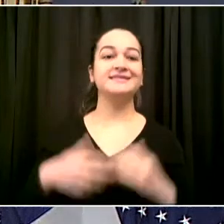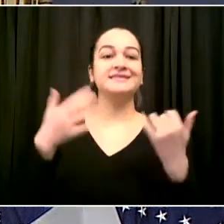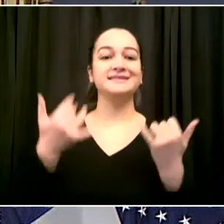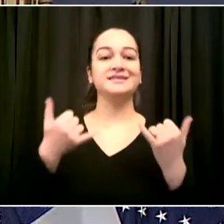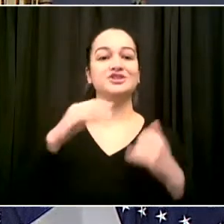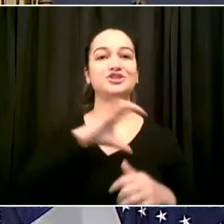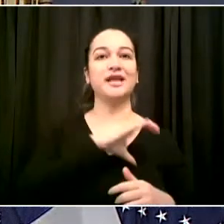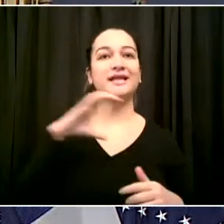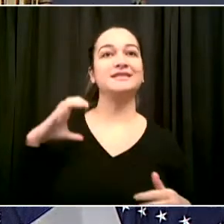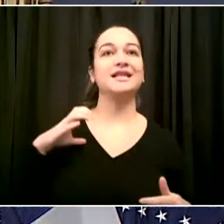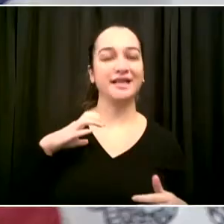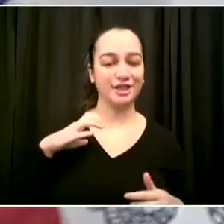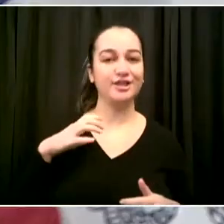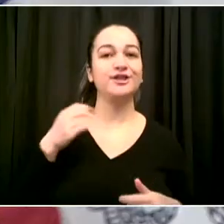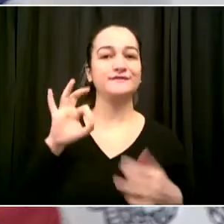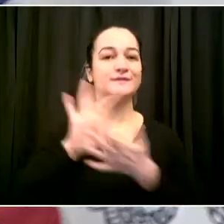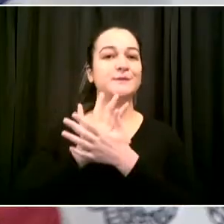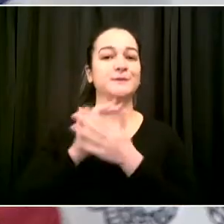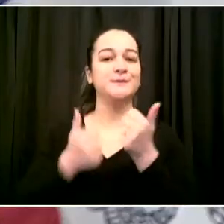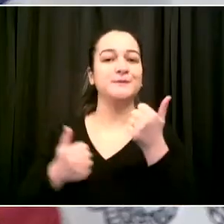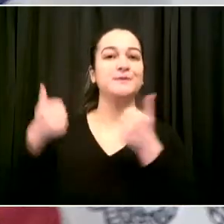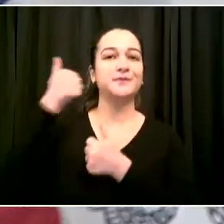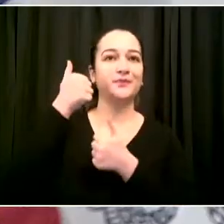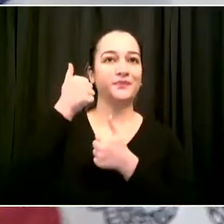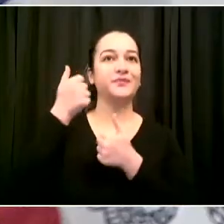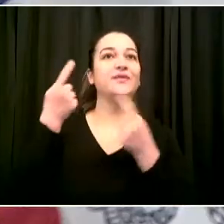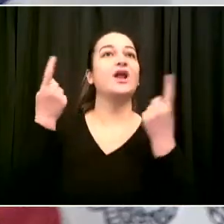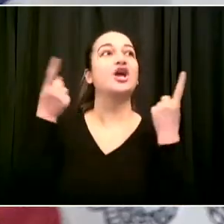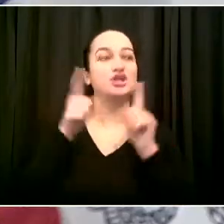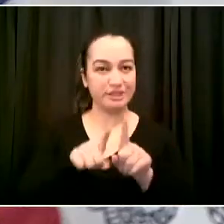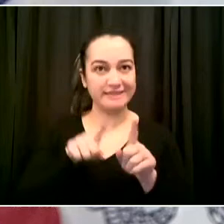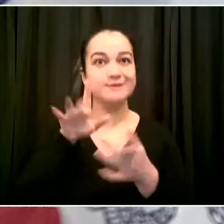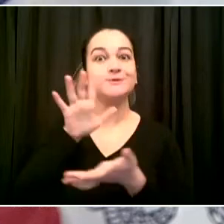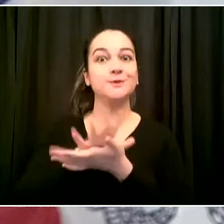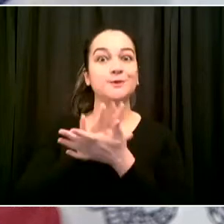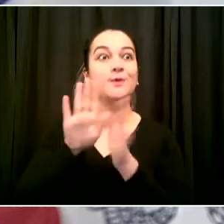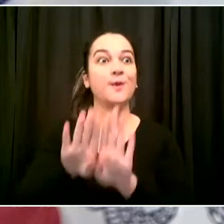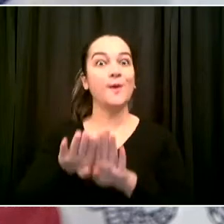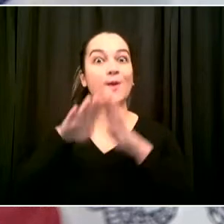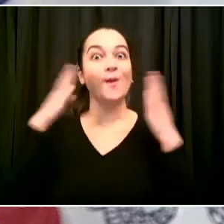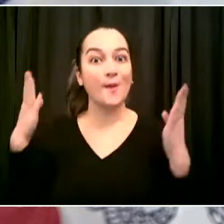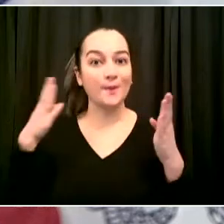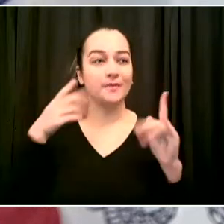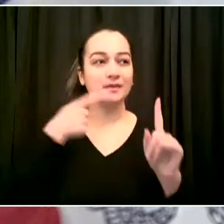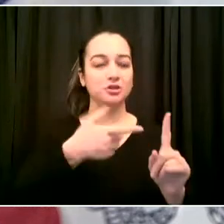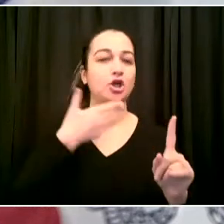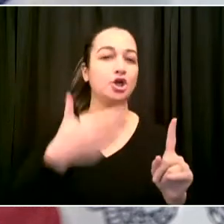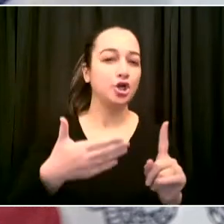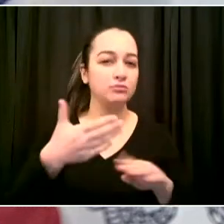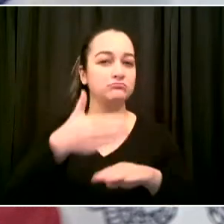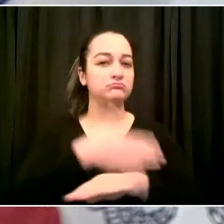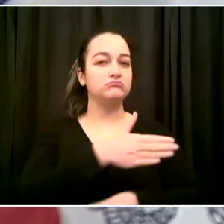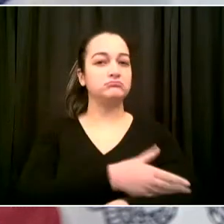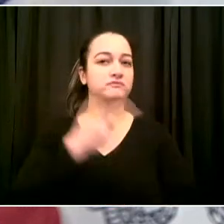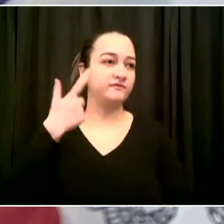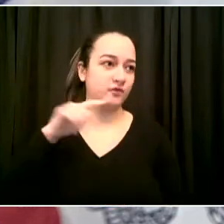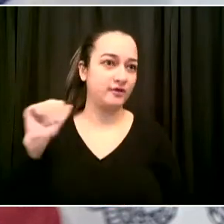THIS TO HIS CORE APAPPEARED WE HAVE ALL THE OPENING DAYS TOGETHER, EVERYONE OF US